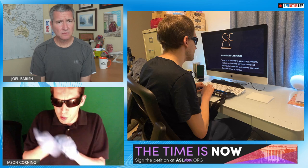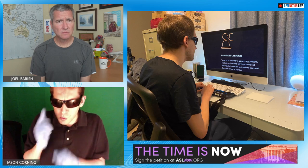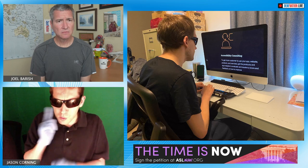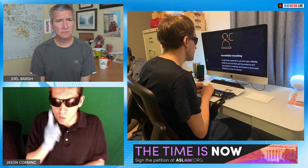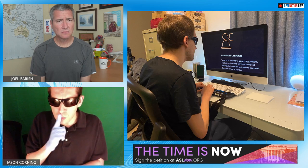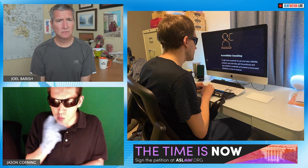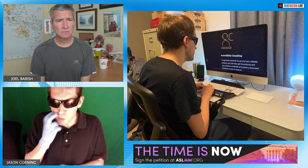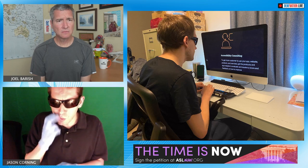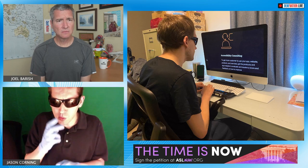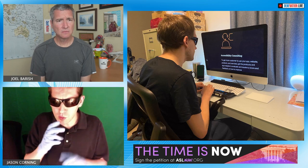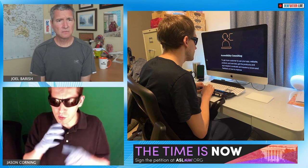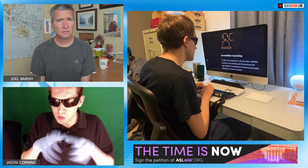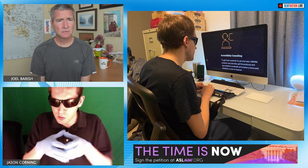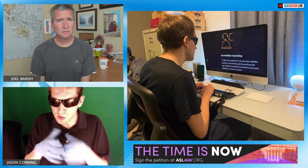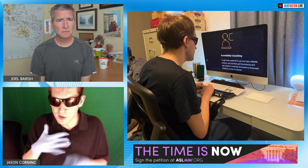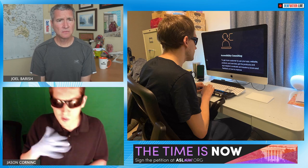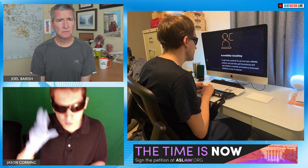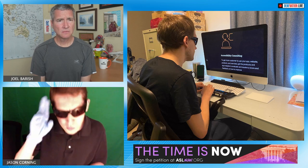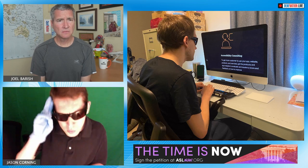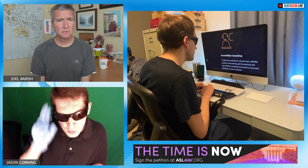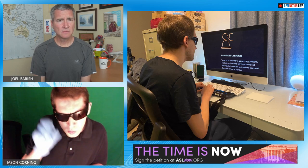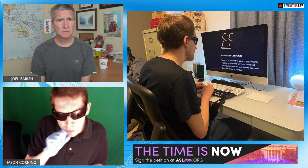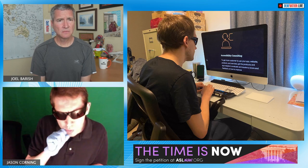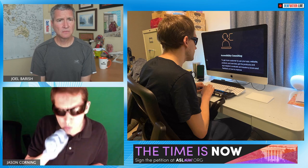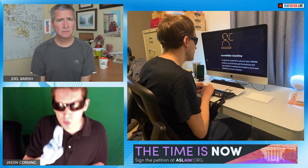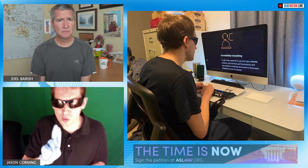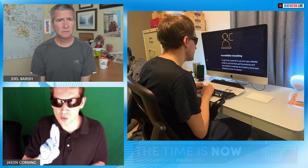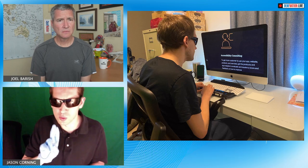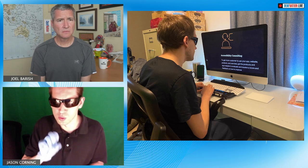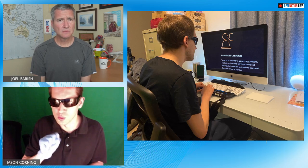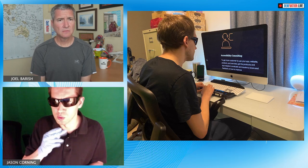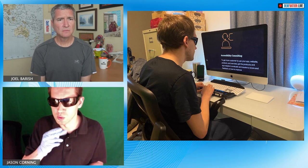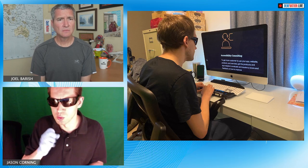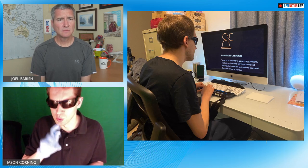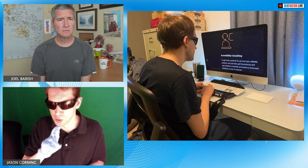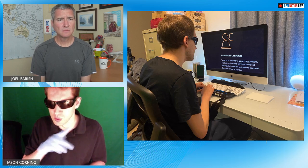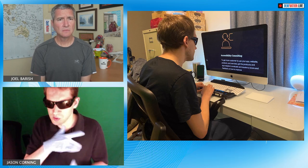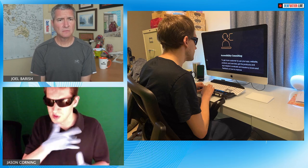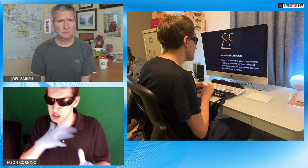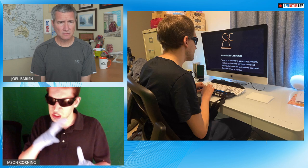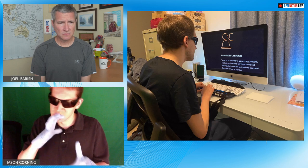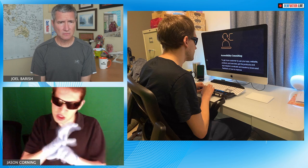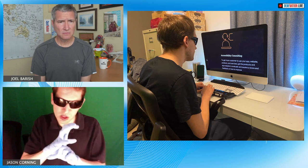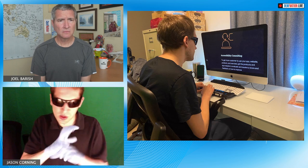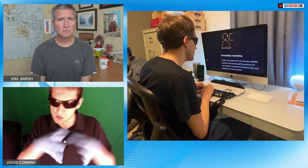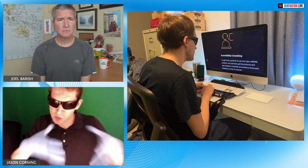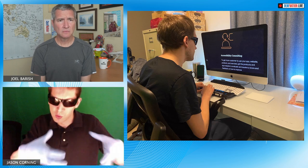is that most deafblind tend to have Ushers Syndrome which is a large population